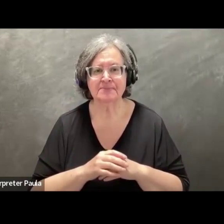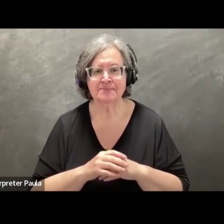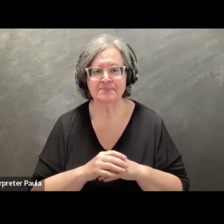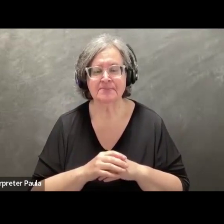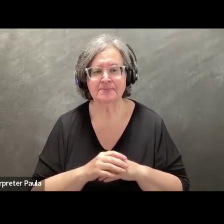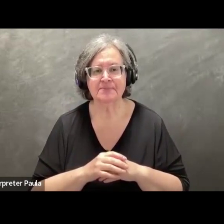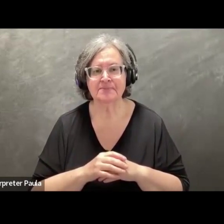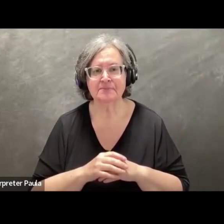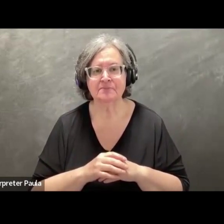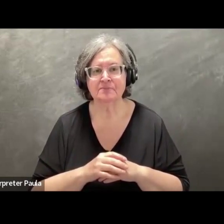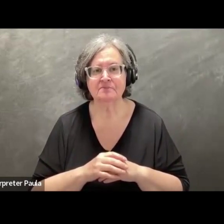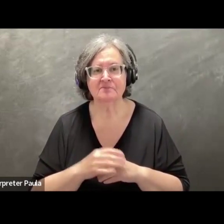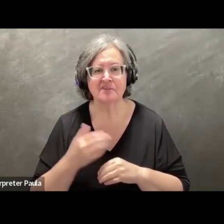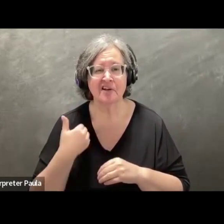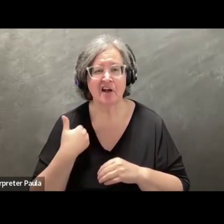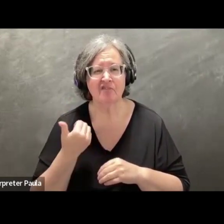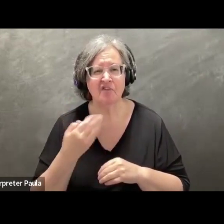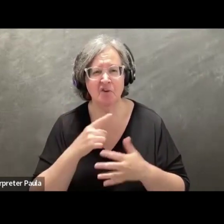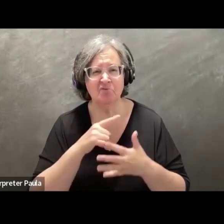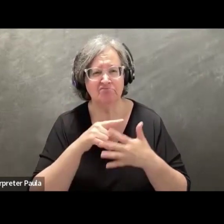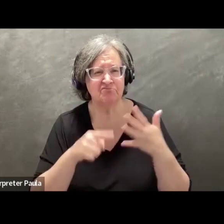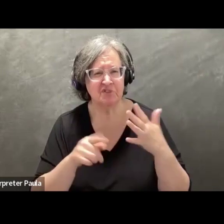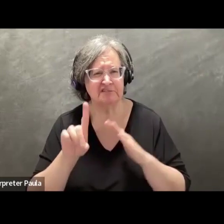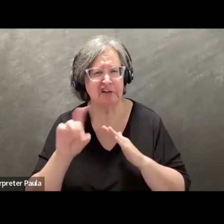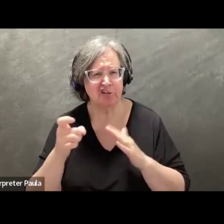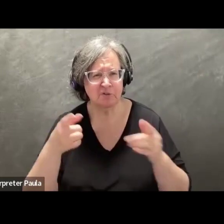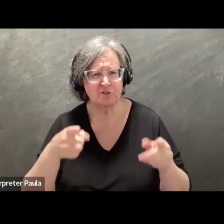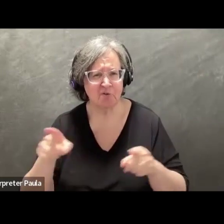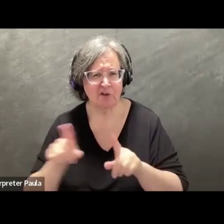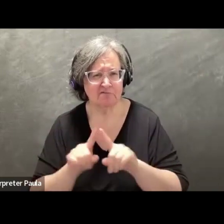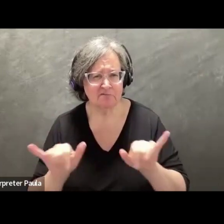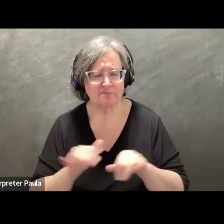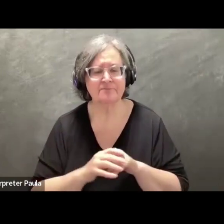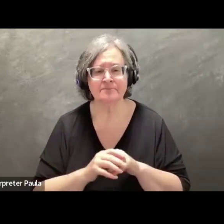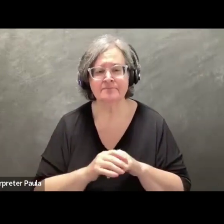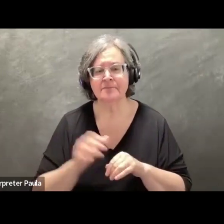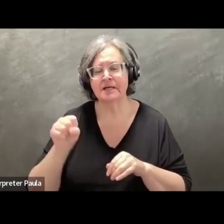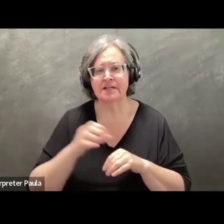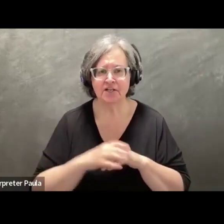things, a few things going on, um, and, yeah, I'm, I'm really